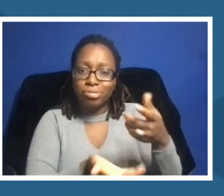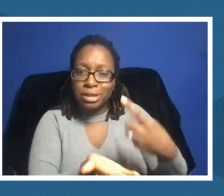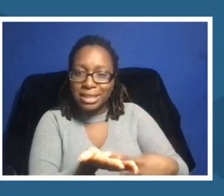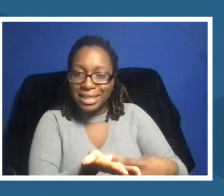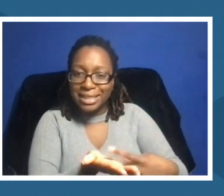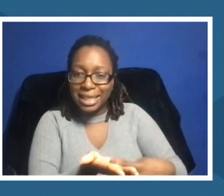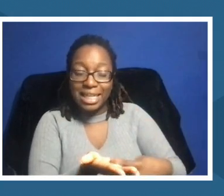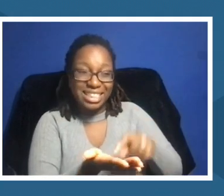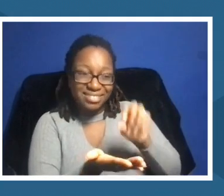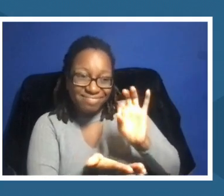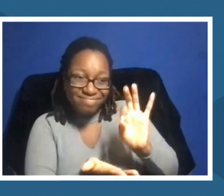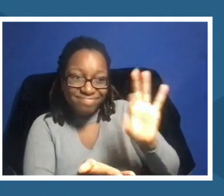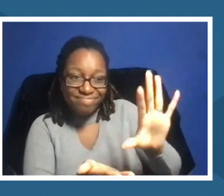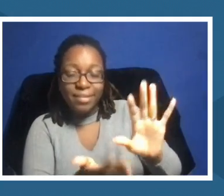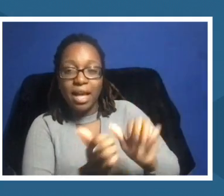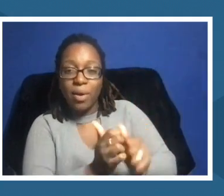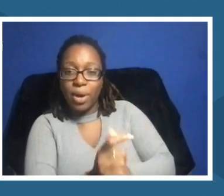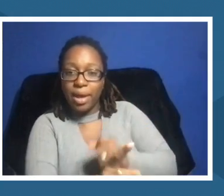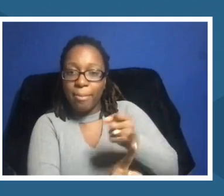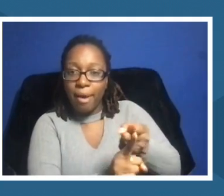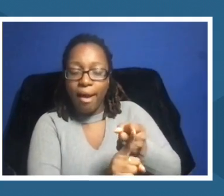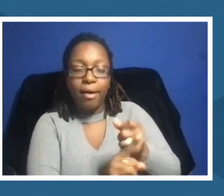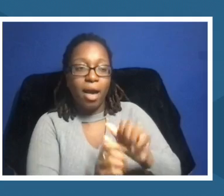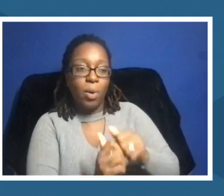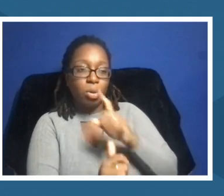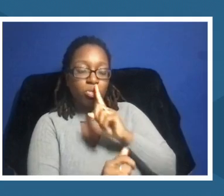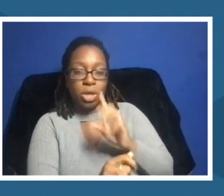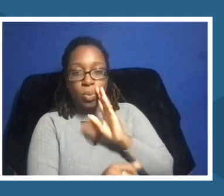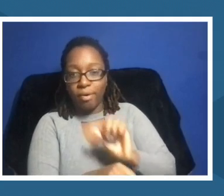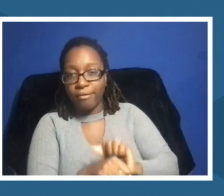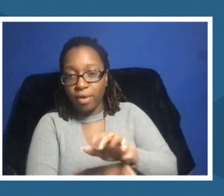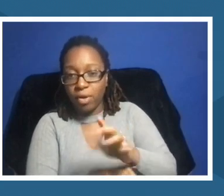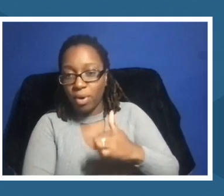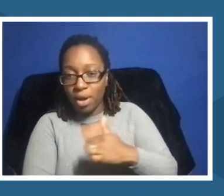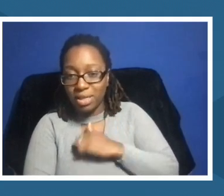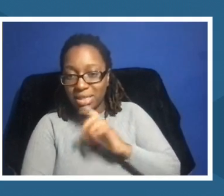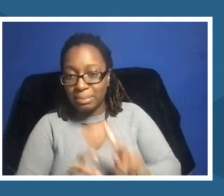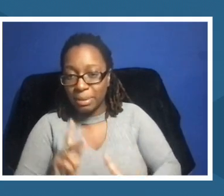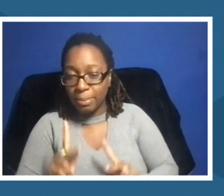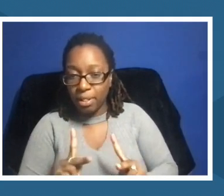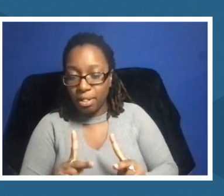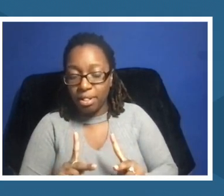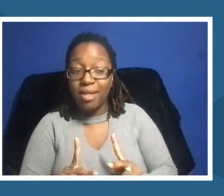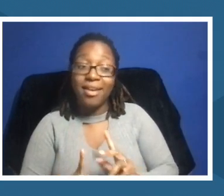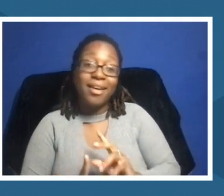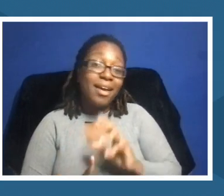on us as human beings and how we can talk about ways in which we can stop